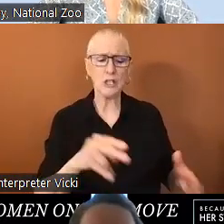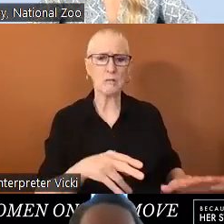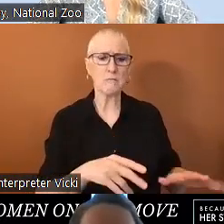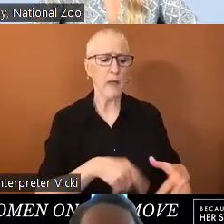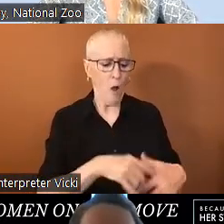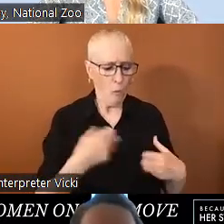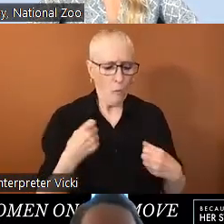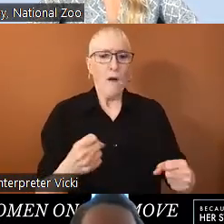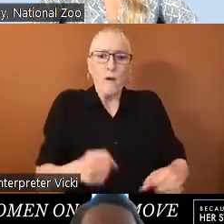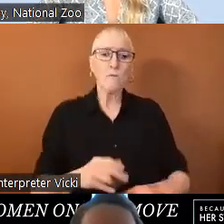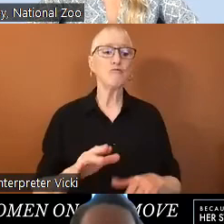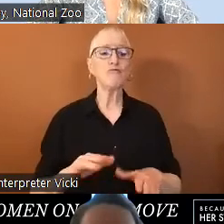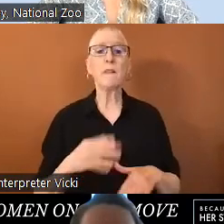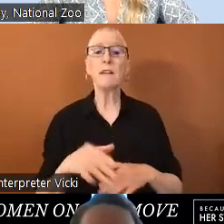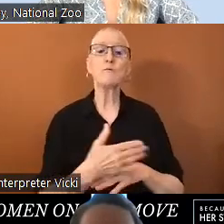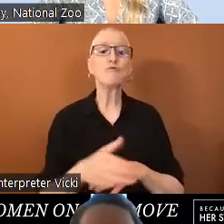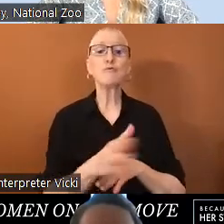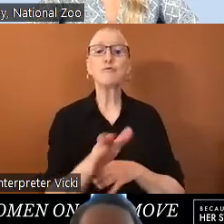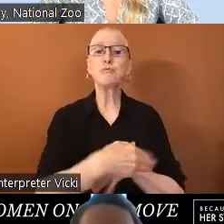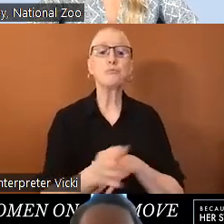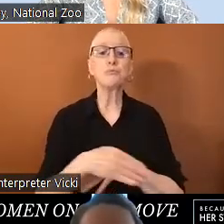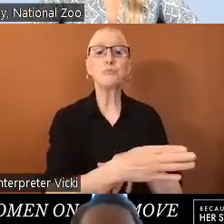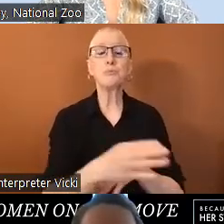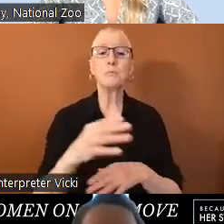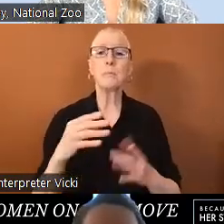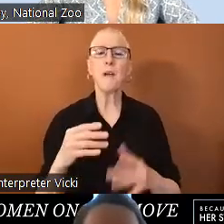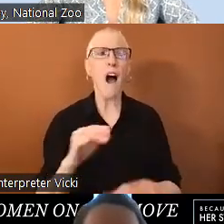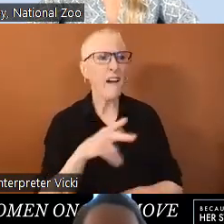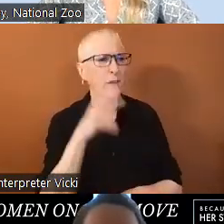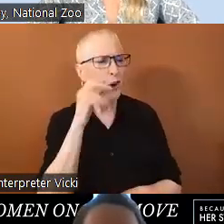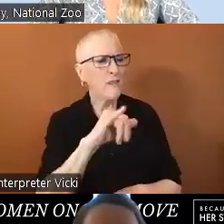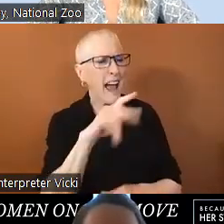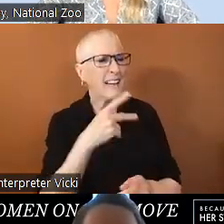swim around normally. >>Shelby: That's really cool. I've never heard of this kind of fishing before.